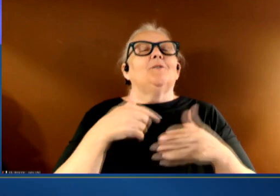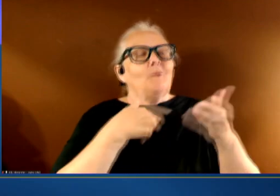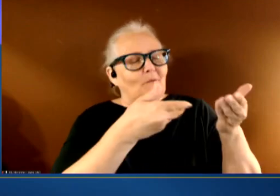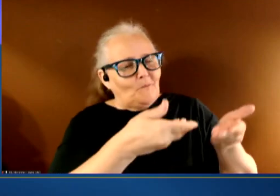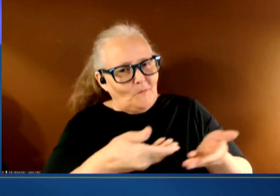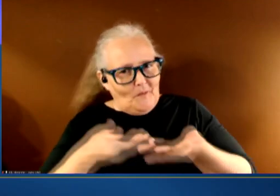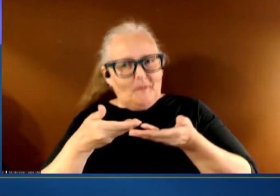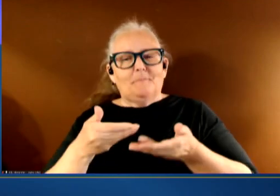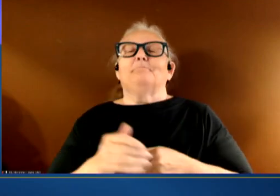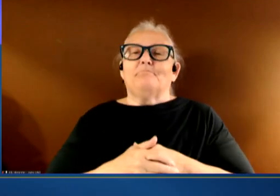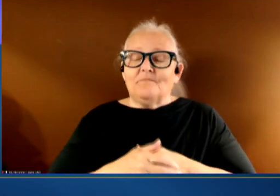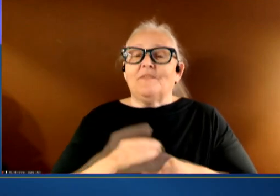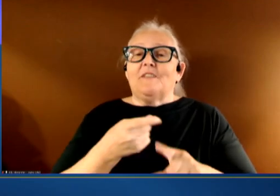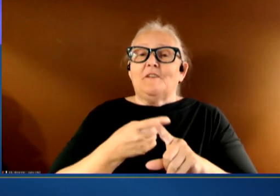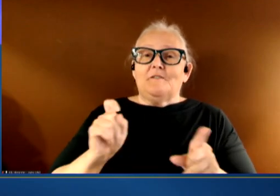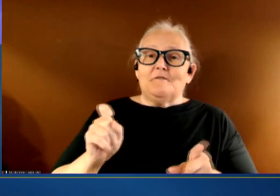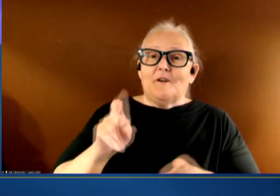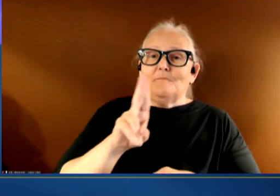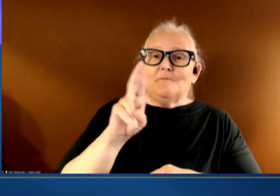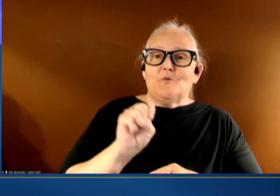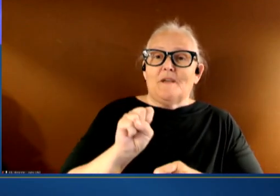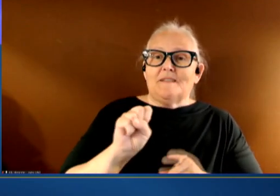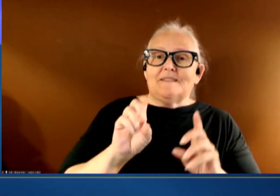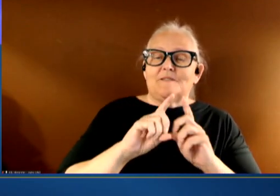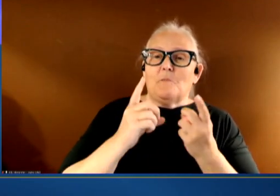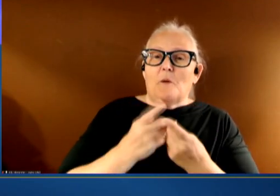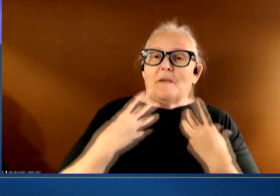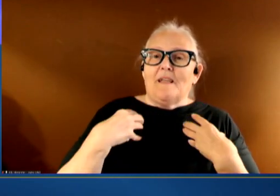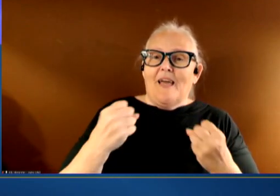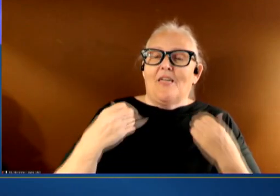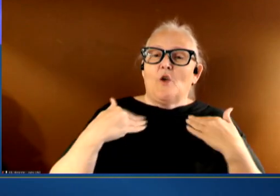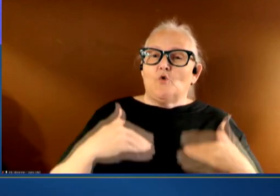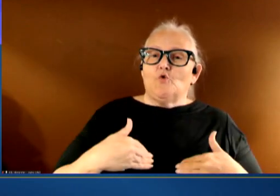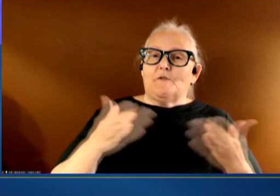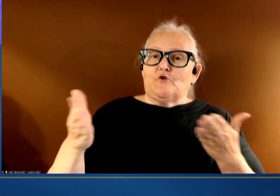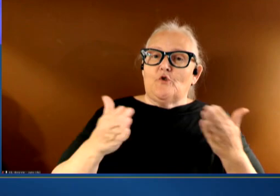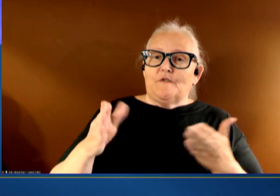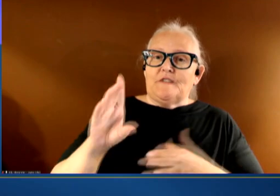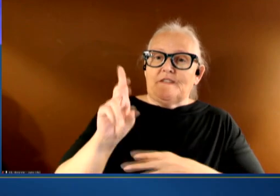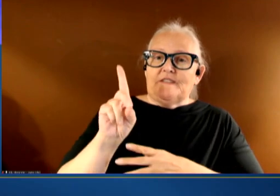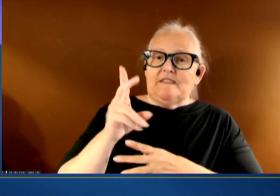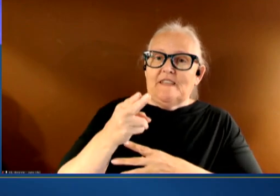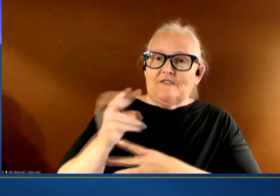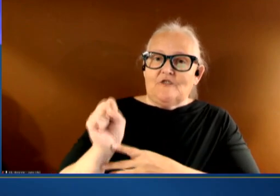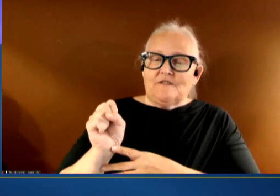on behalf of the U.S. Department of Health and Human Services, welcome to the inaugural Sickle